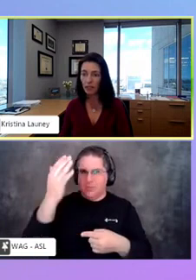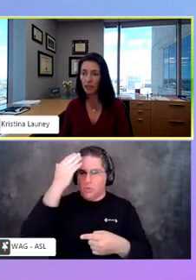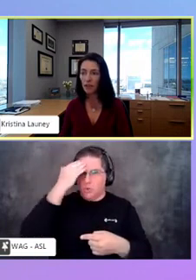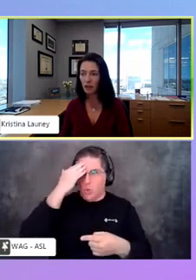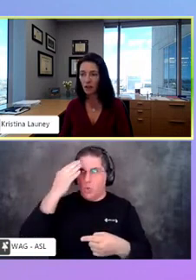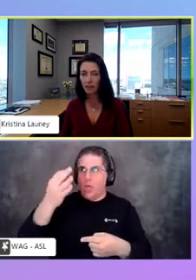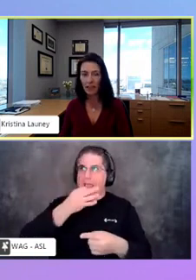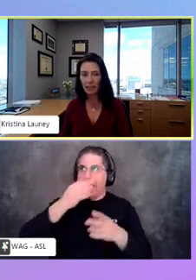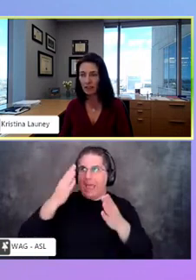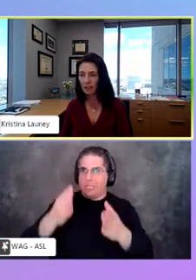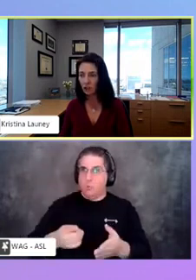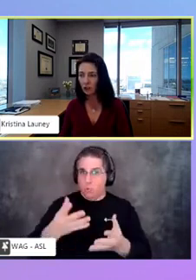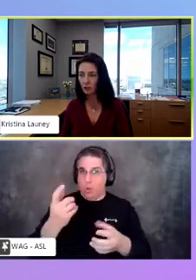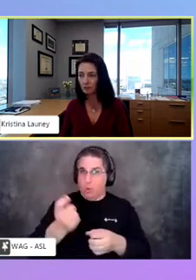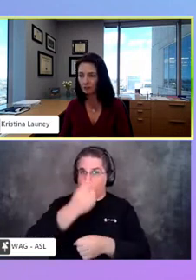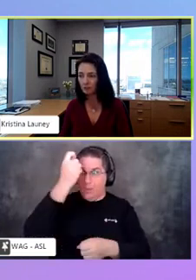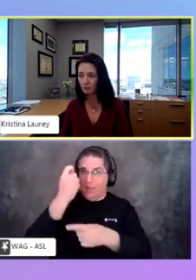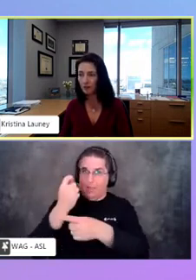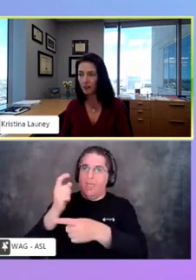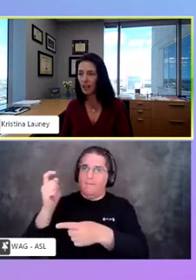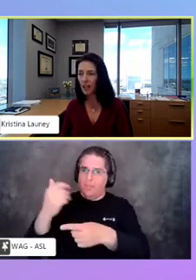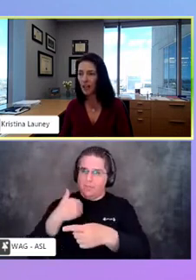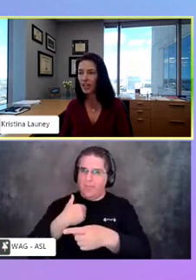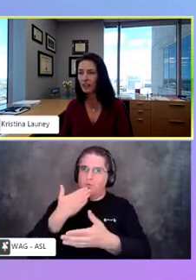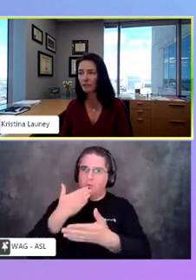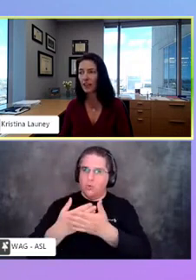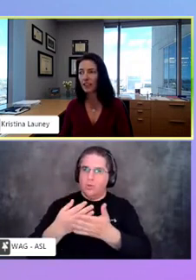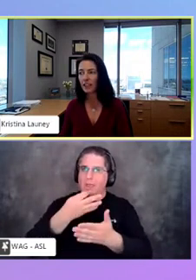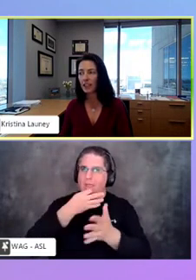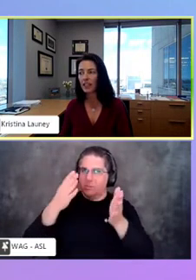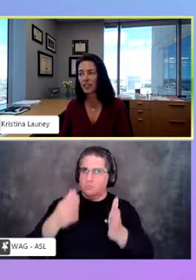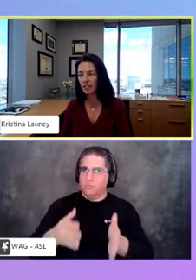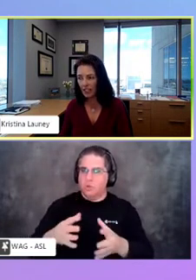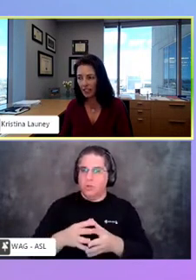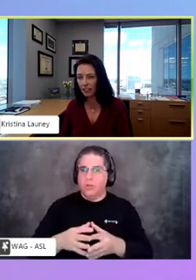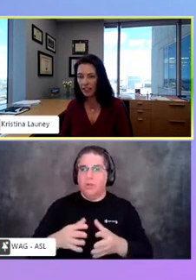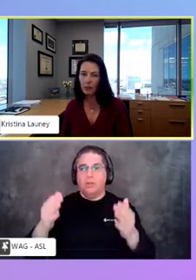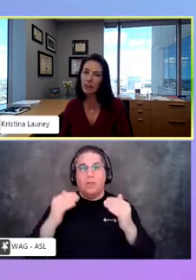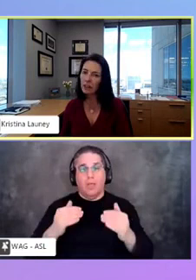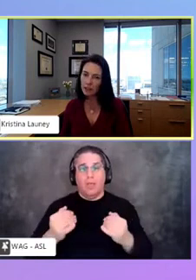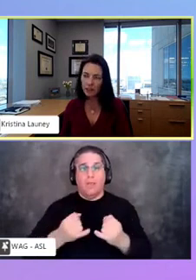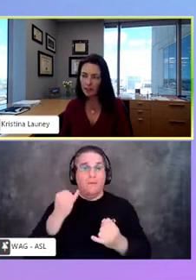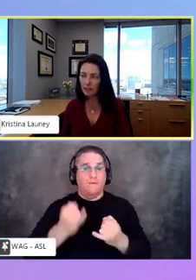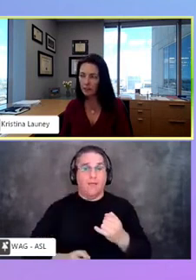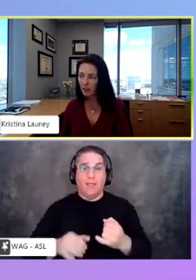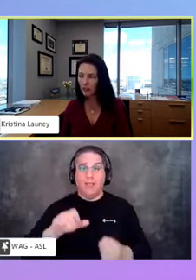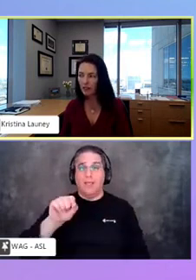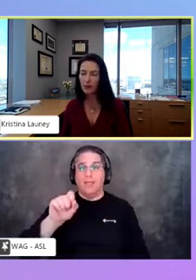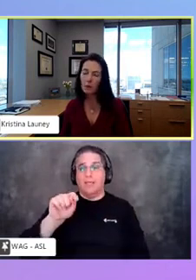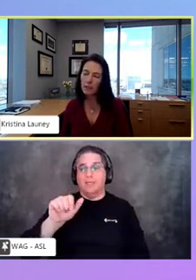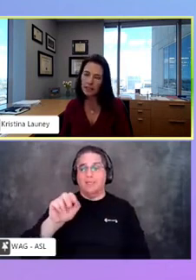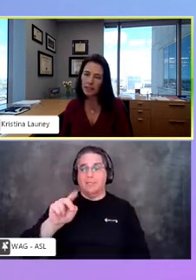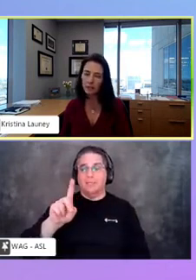fixed the cases that take away there is very fact specific. Make sure you have a good declaration from the expert if